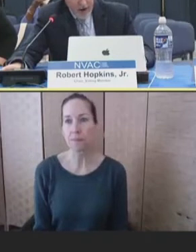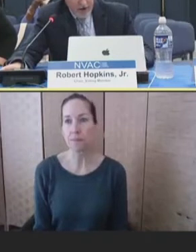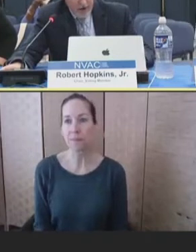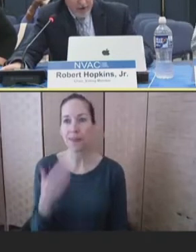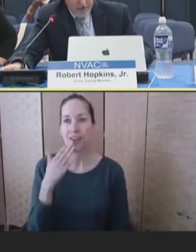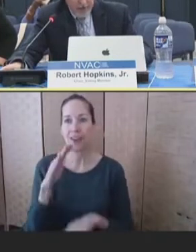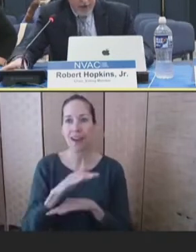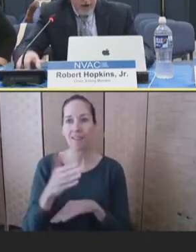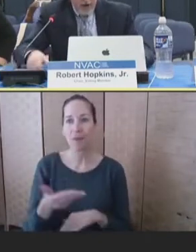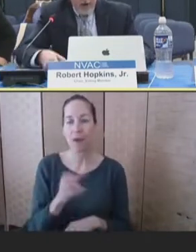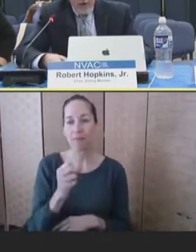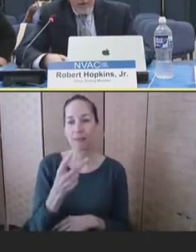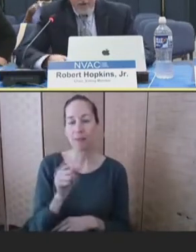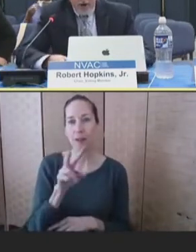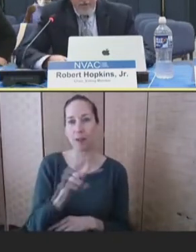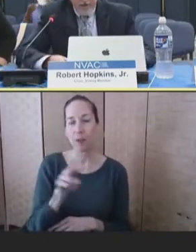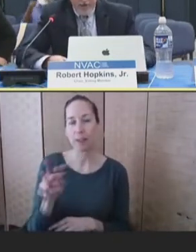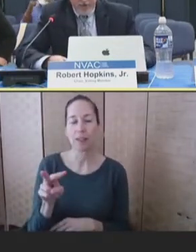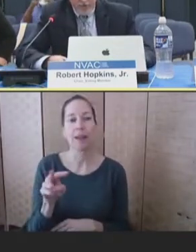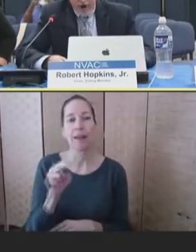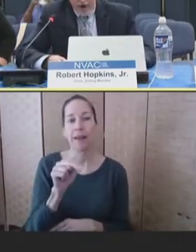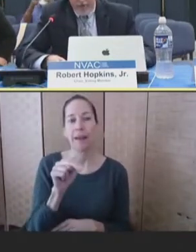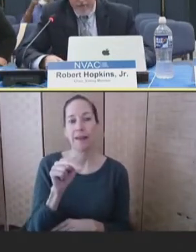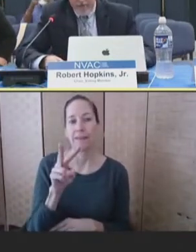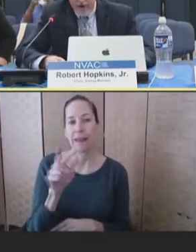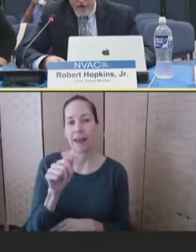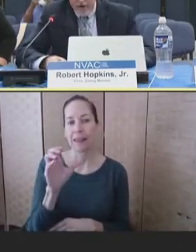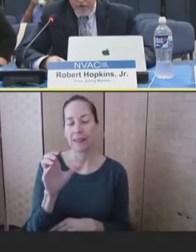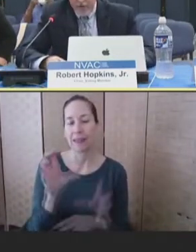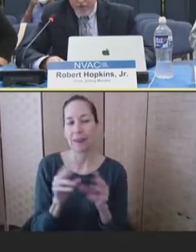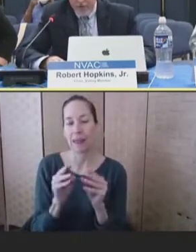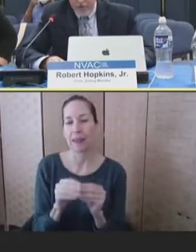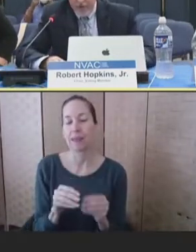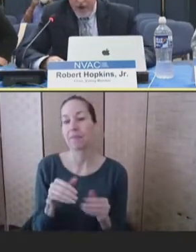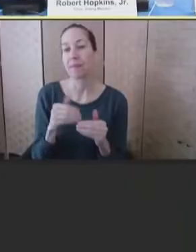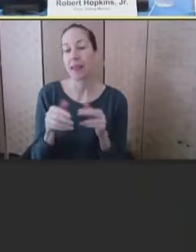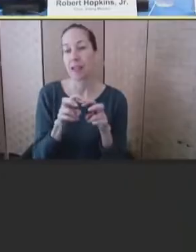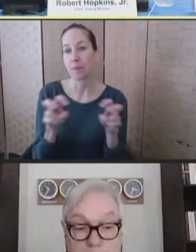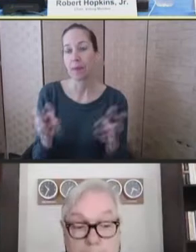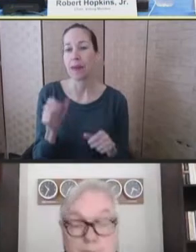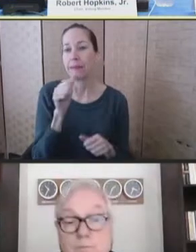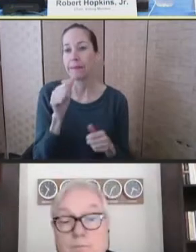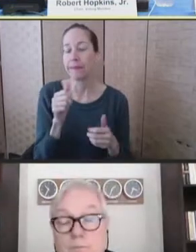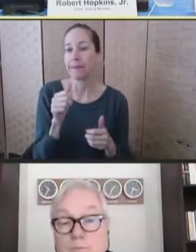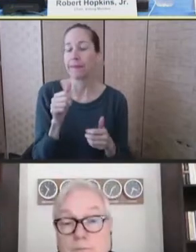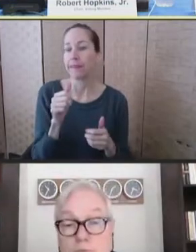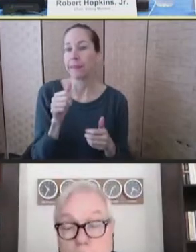Robert Hopkins: Our next panel is Unfinished Triumph: Universal Flu Vaccine Update.